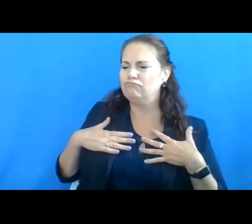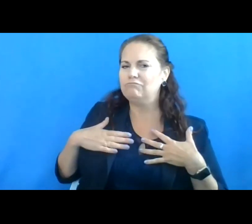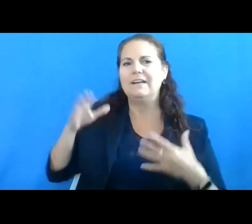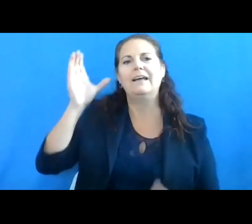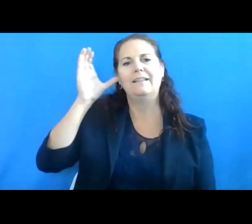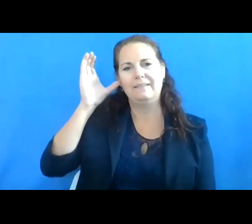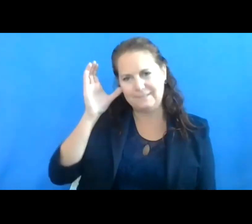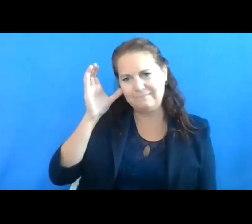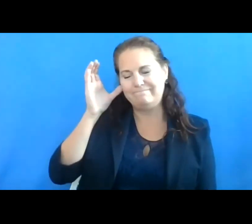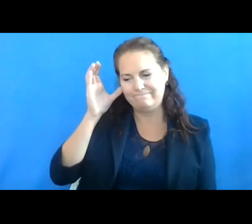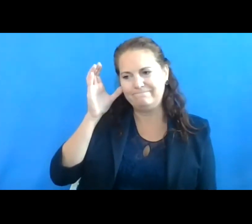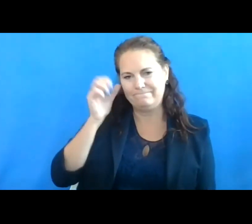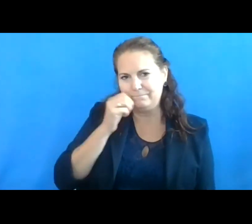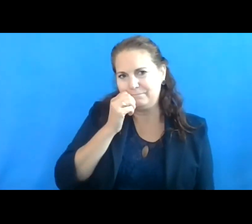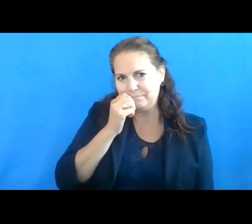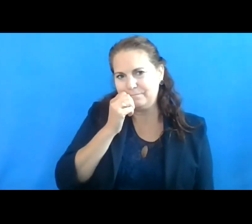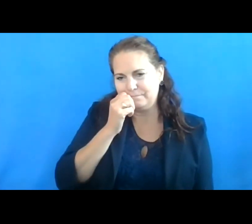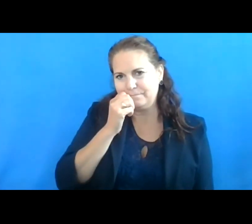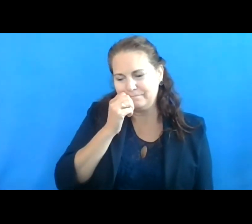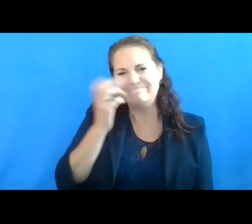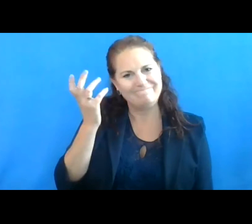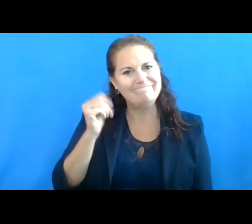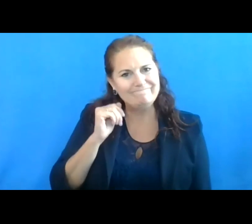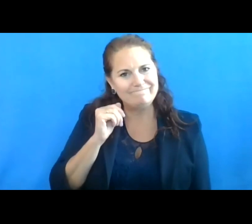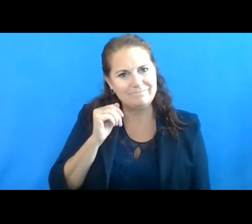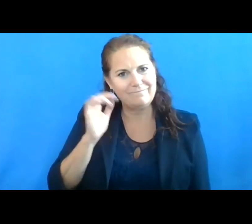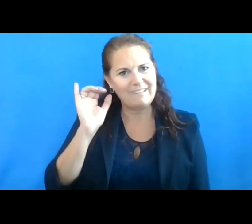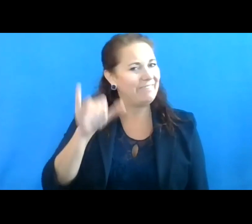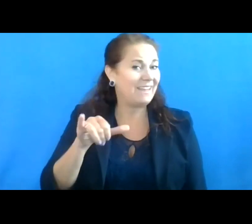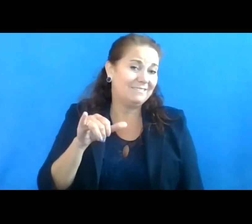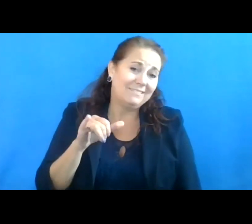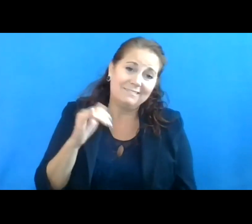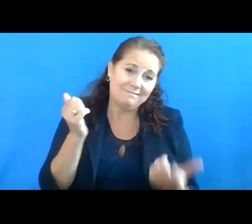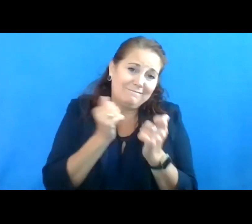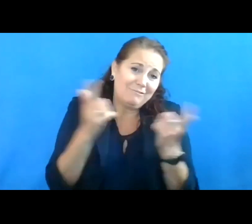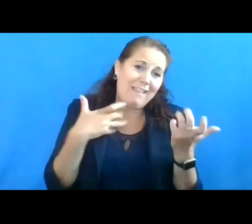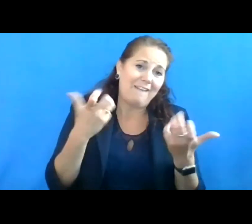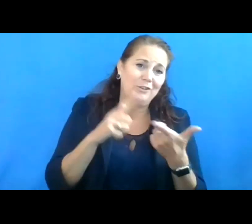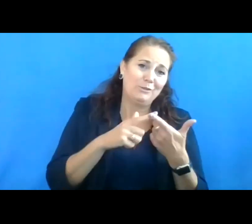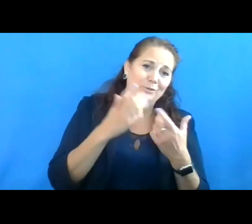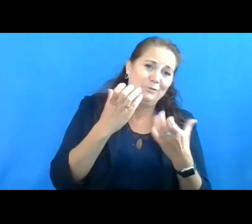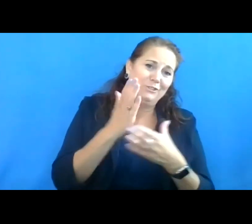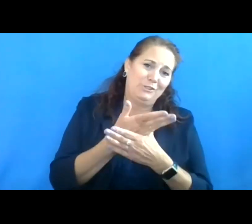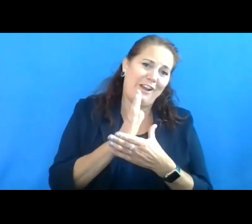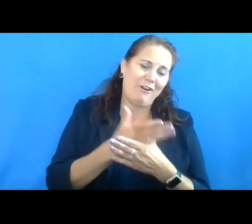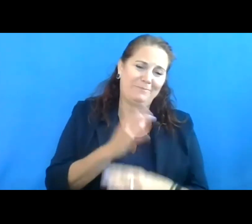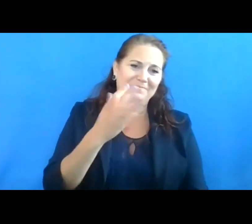That’s all I have to say and share.